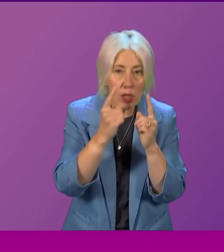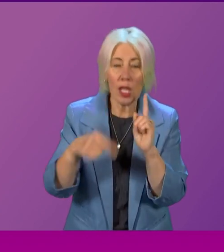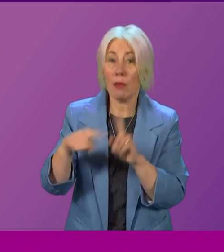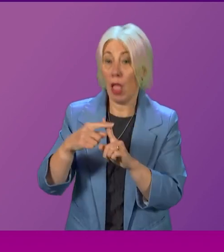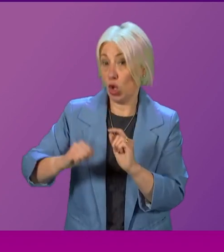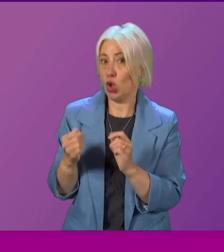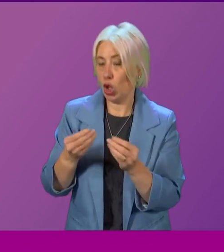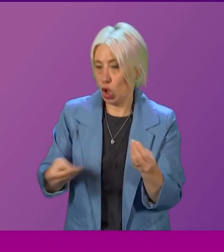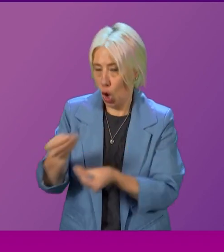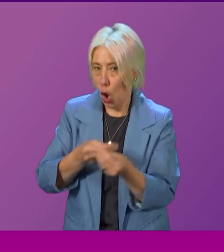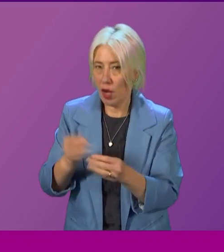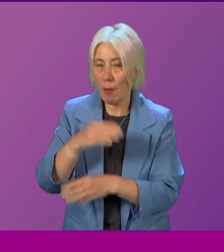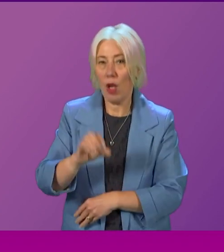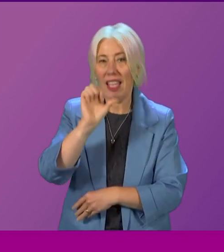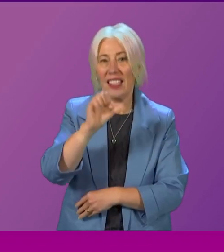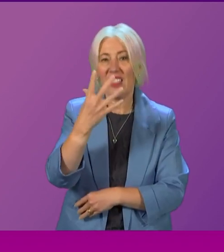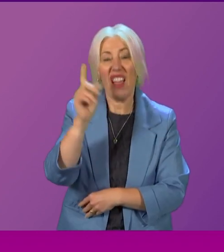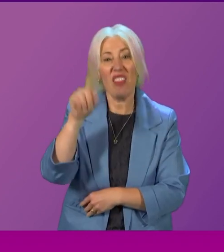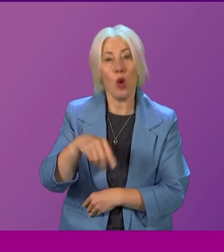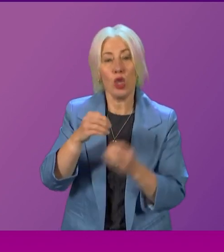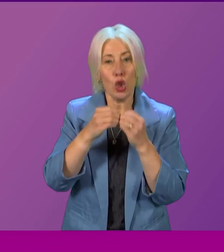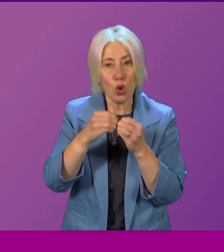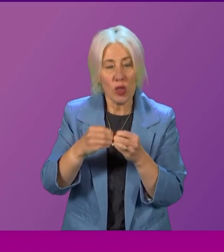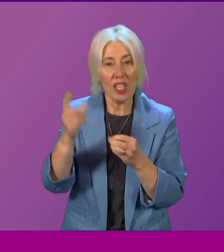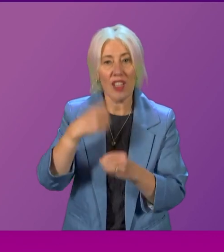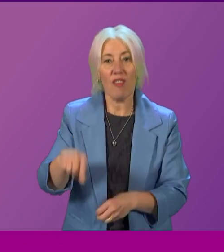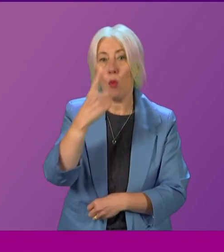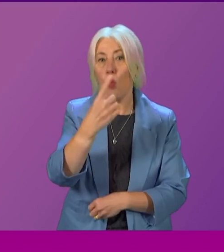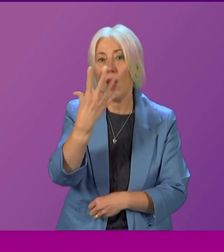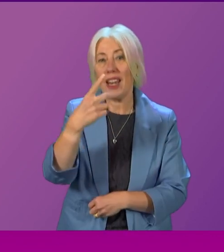Every year more than 65,000 students from more than 180 countries study in Scotland.